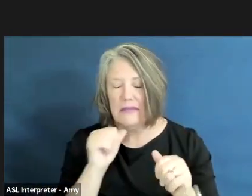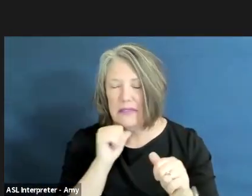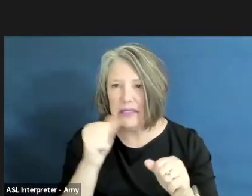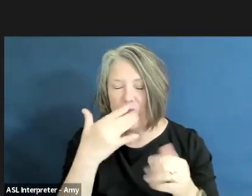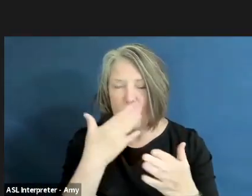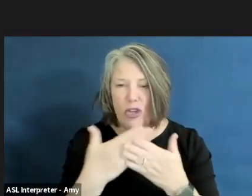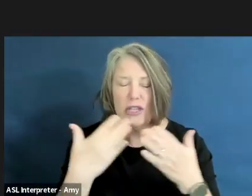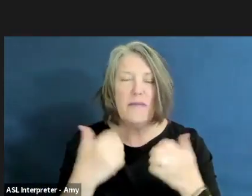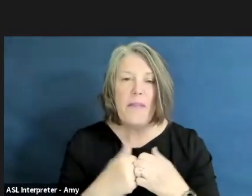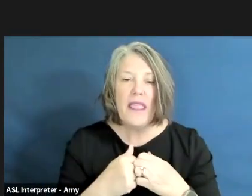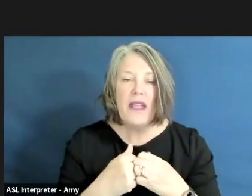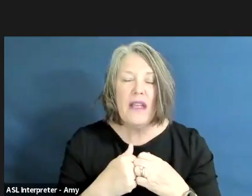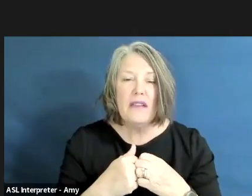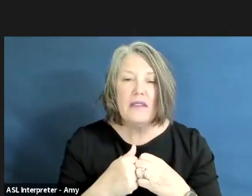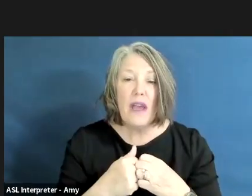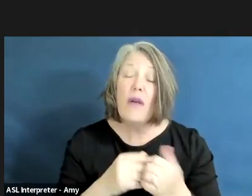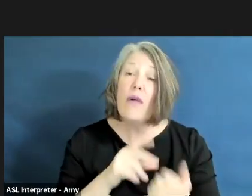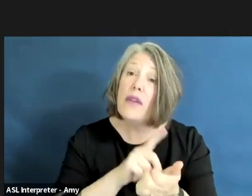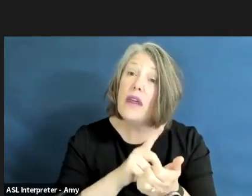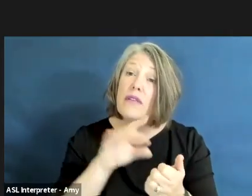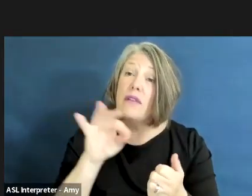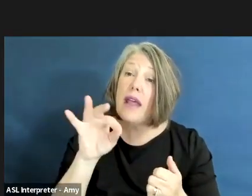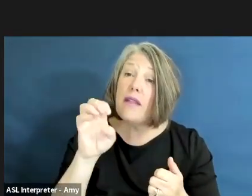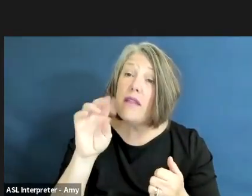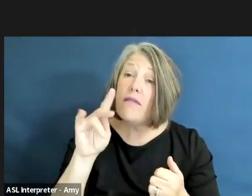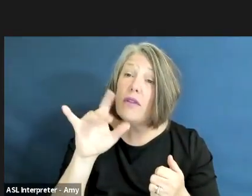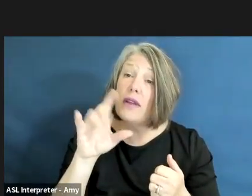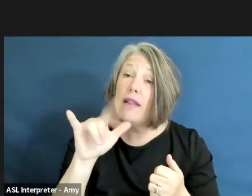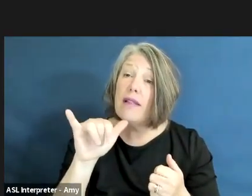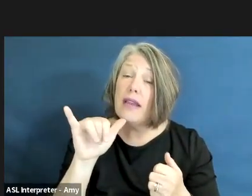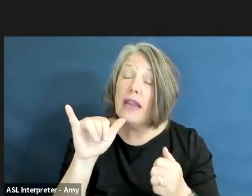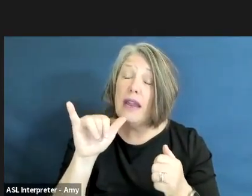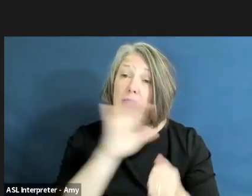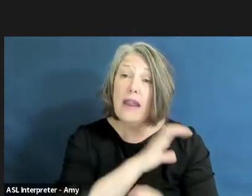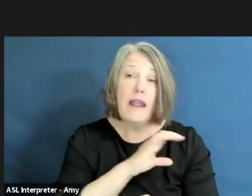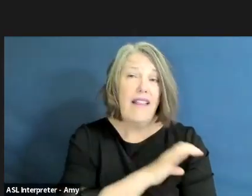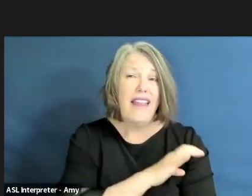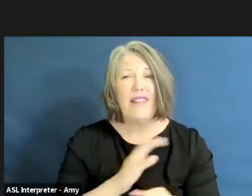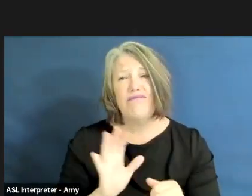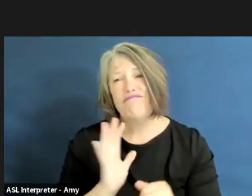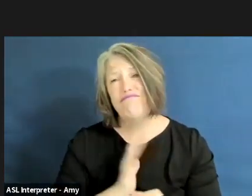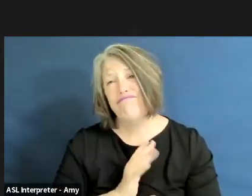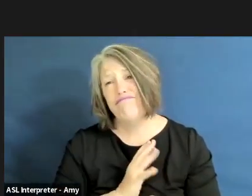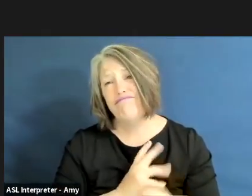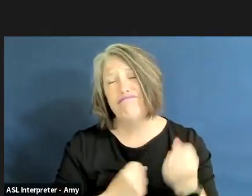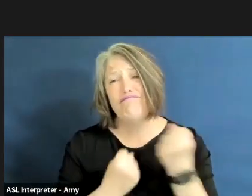at the fertility clinic were really supportive, very motivated, really great.